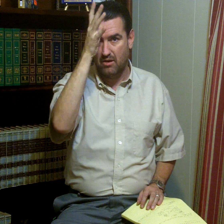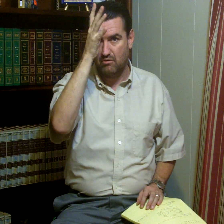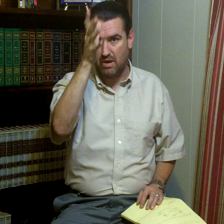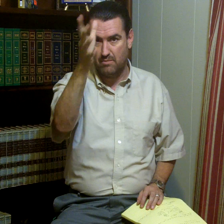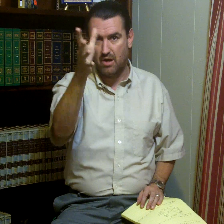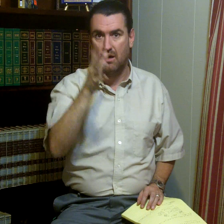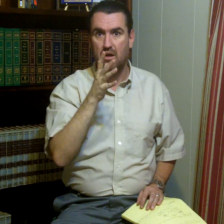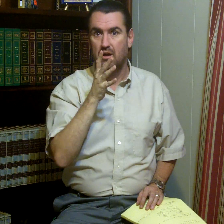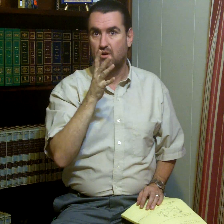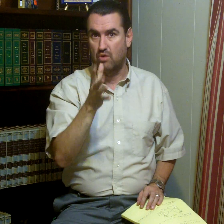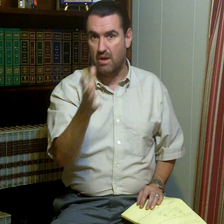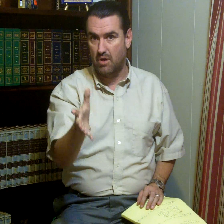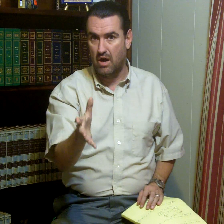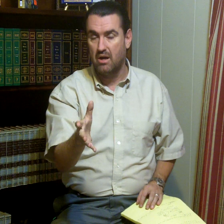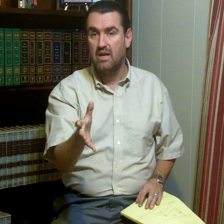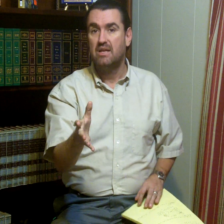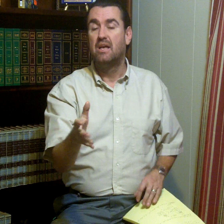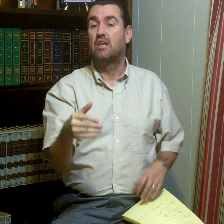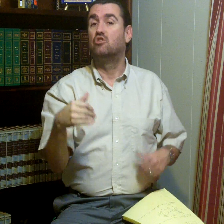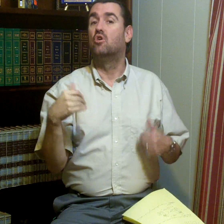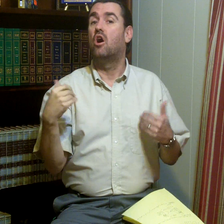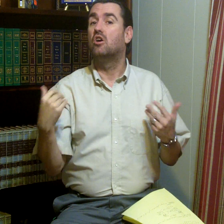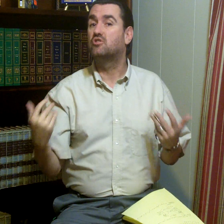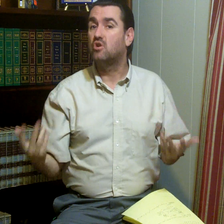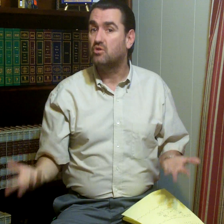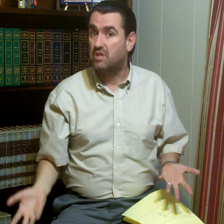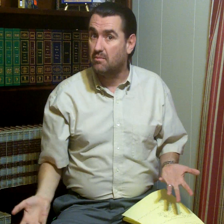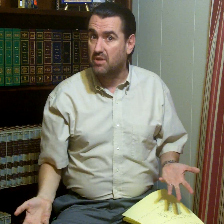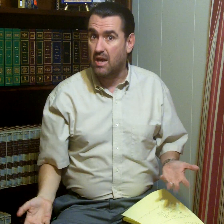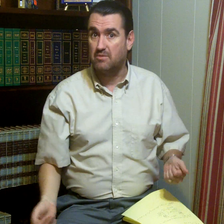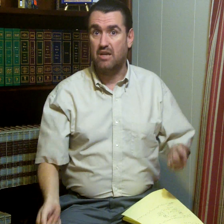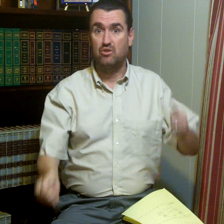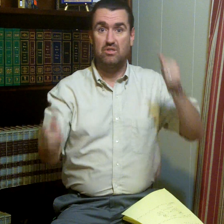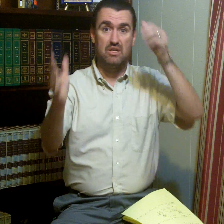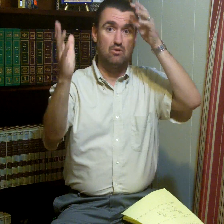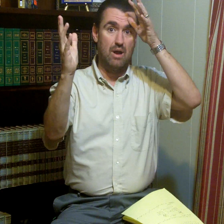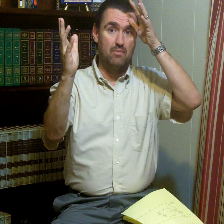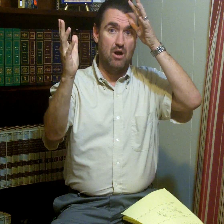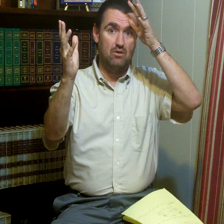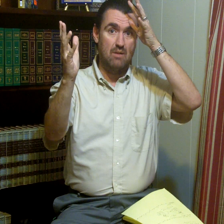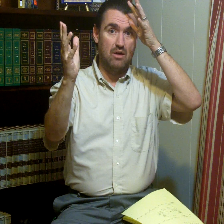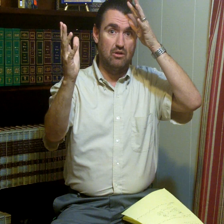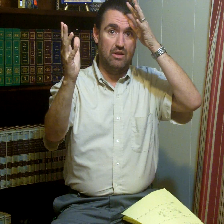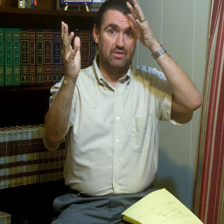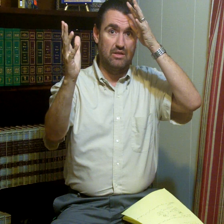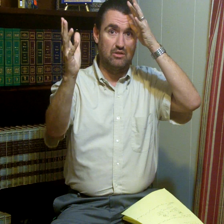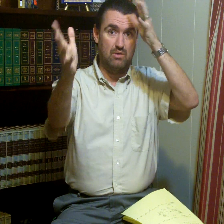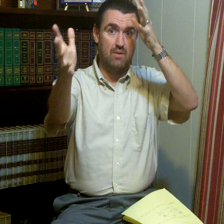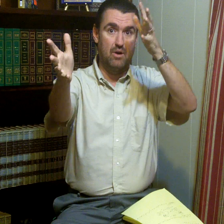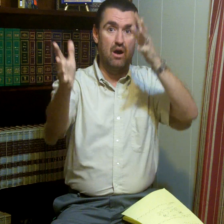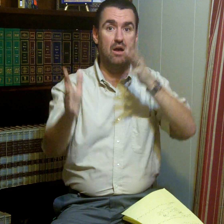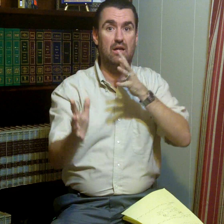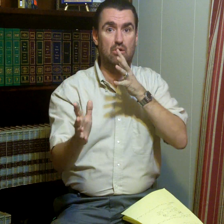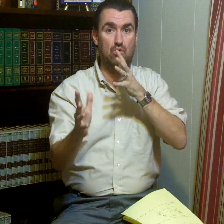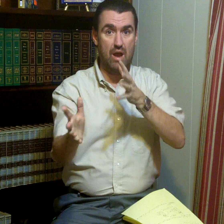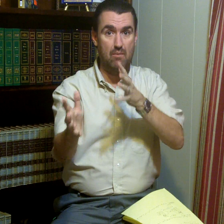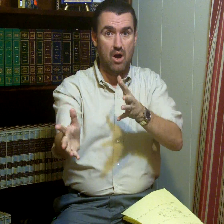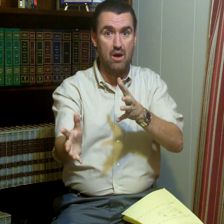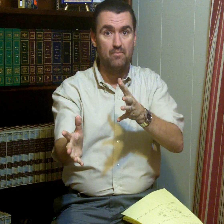grandpa grandma you also sometimes actually see grandpa and grandma look like this: Grandpa and Grandma